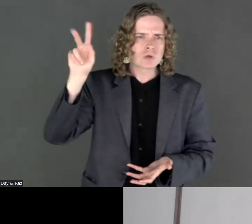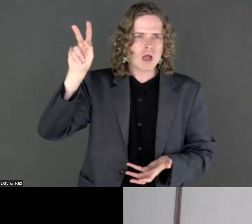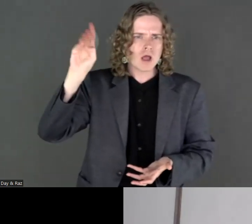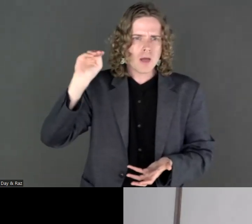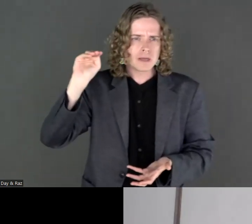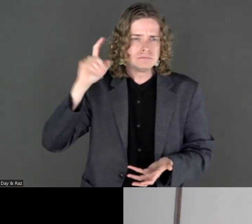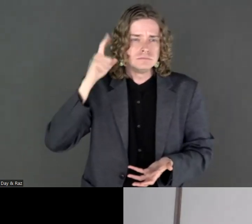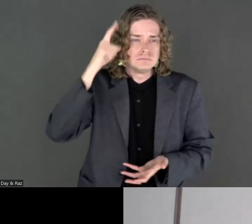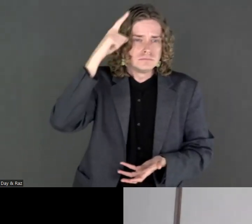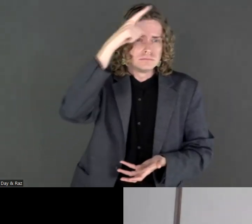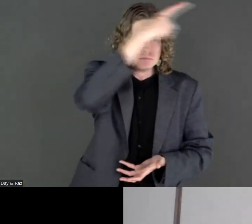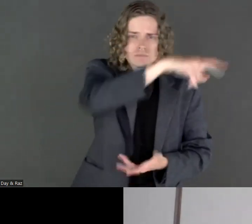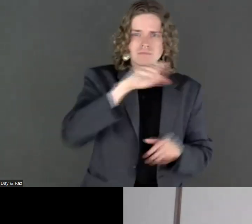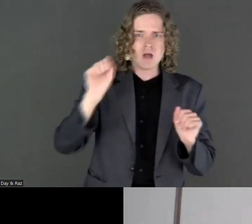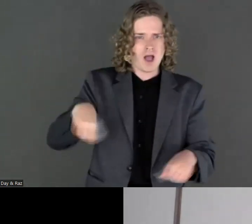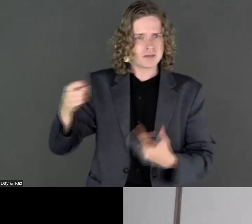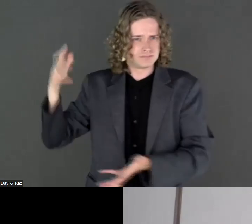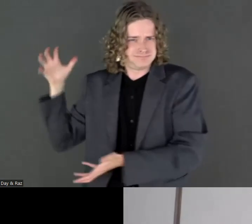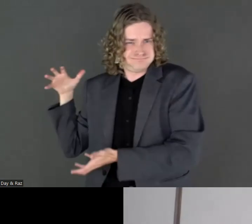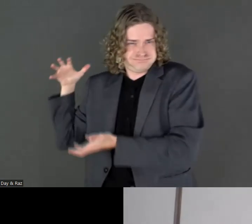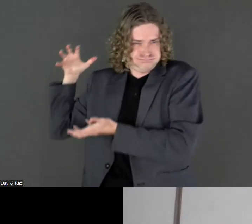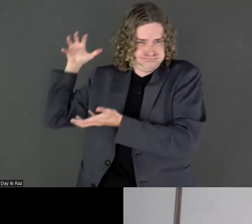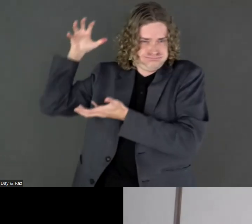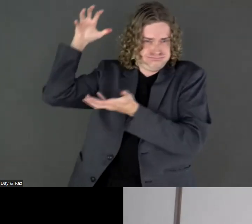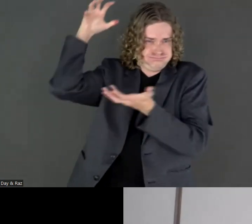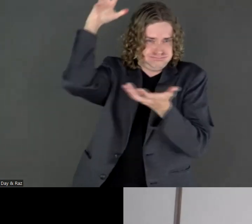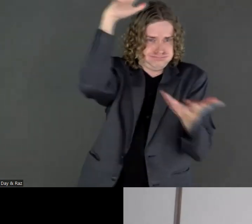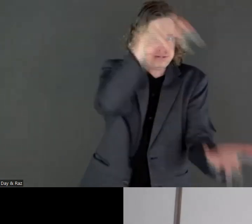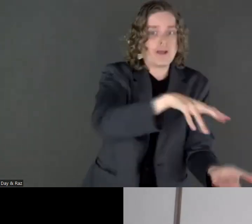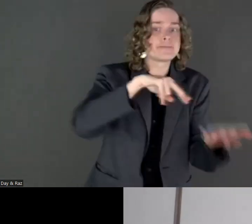this to support these local organizations as well. Otherwise, it is very difficult.